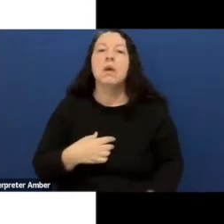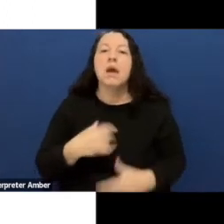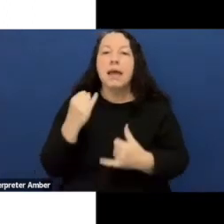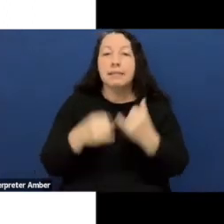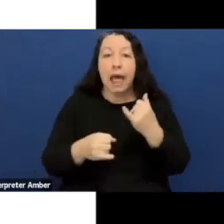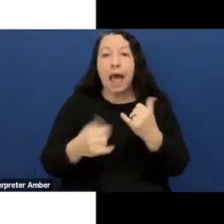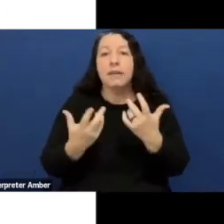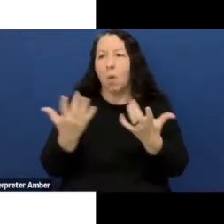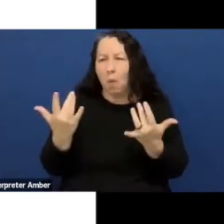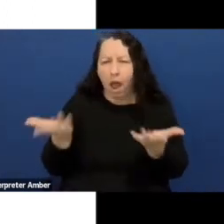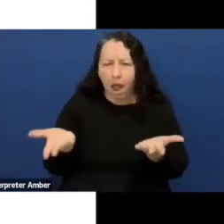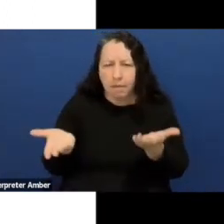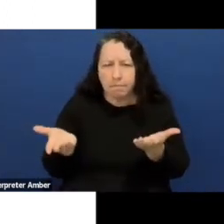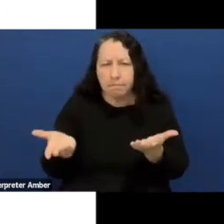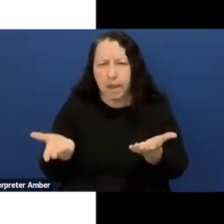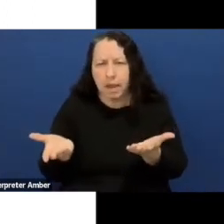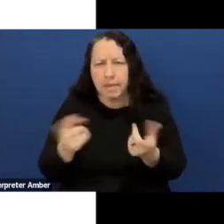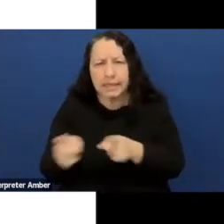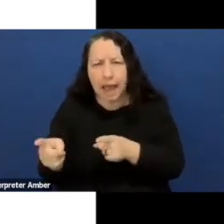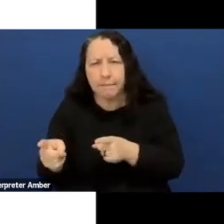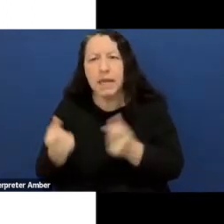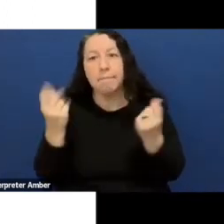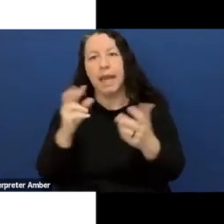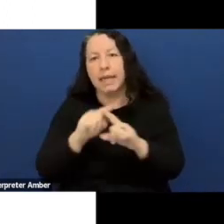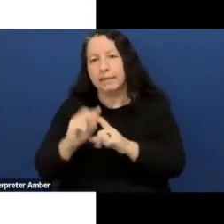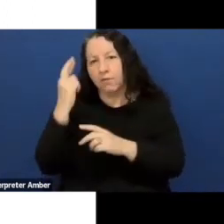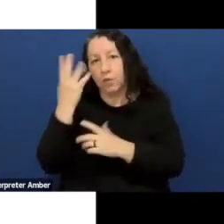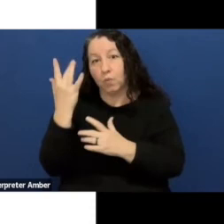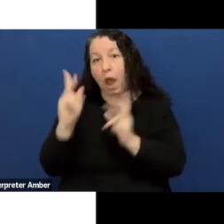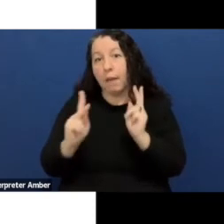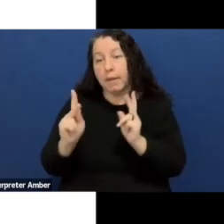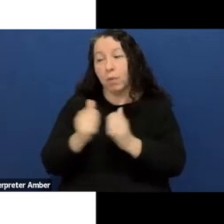true, because I think it would really matter for my patients with HIV.